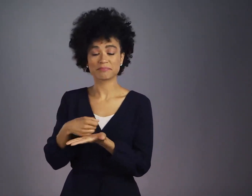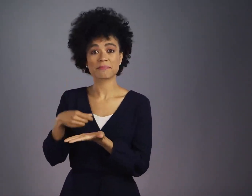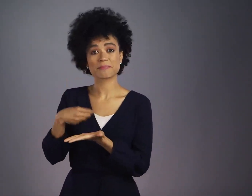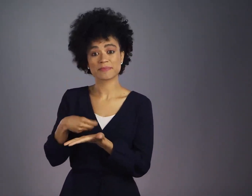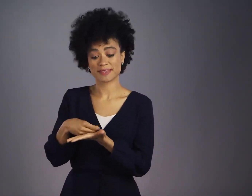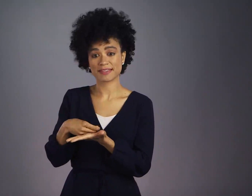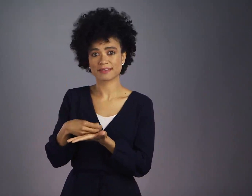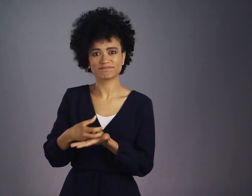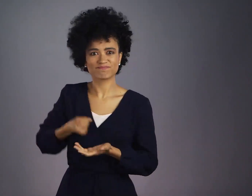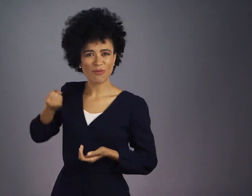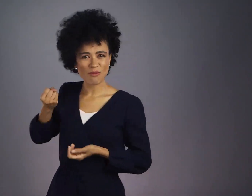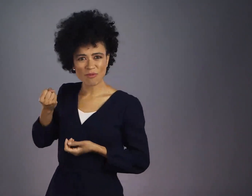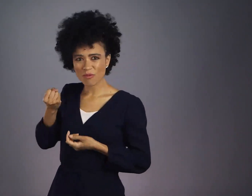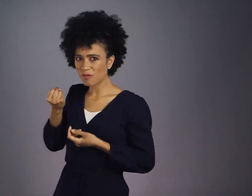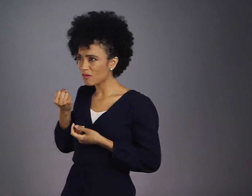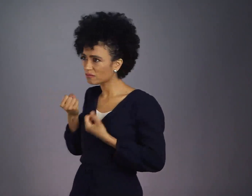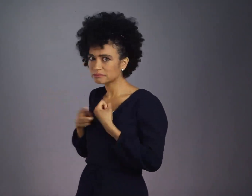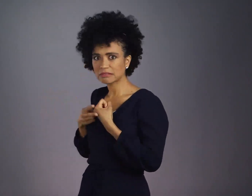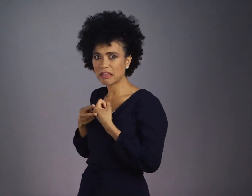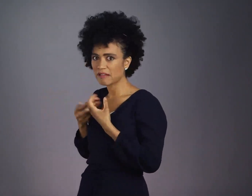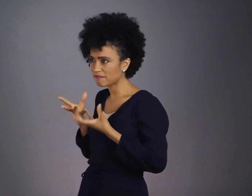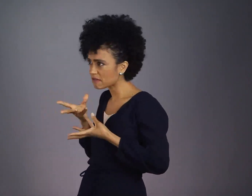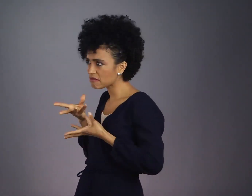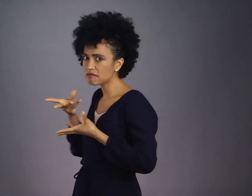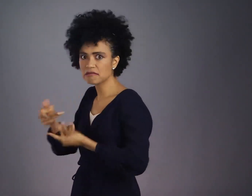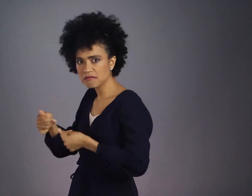An armored car could not have brought the pay envelopes home.